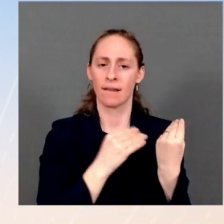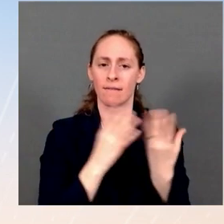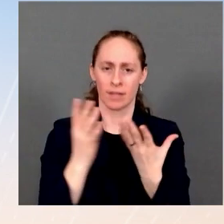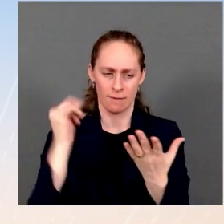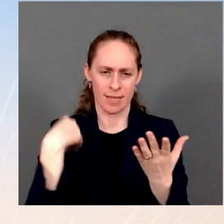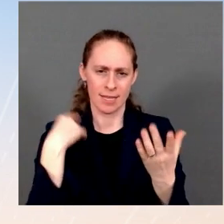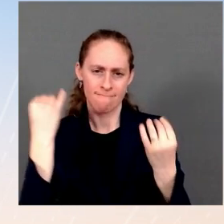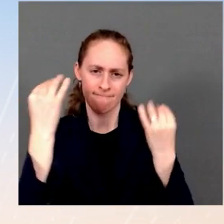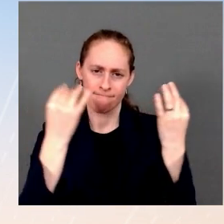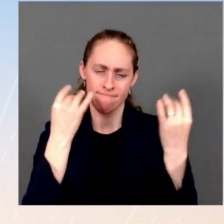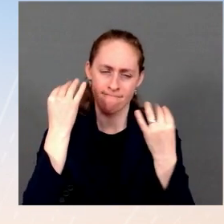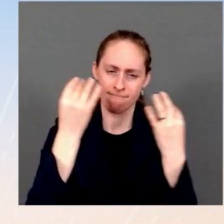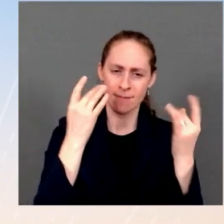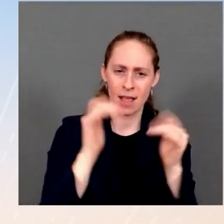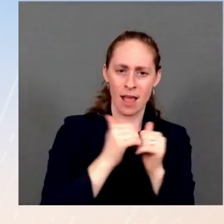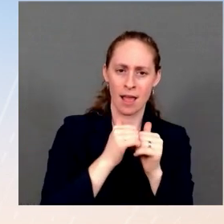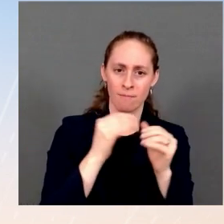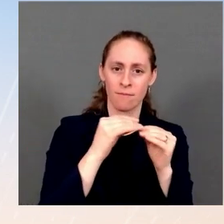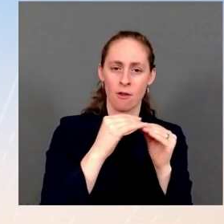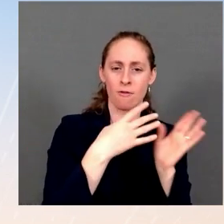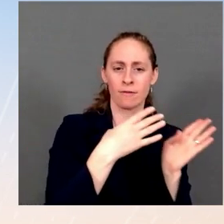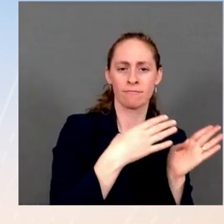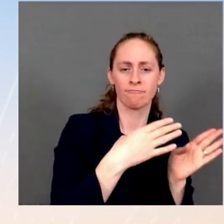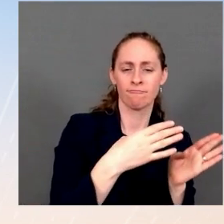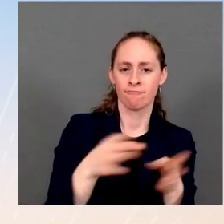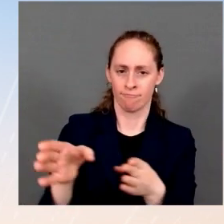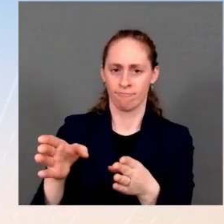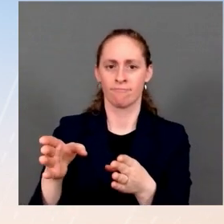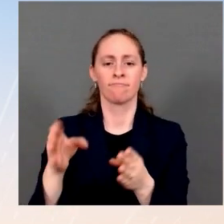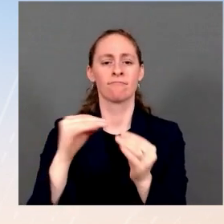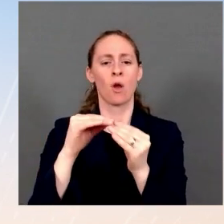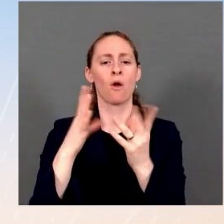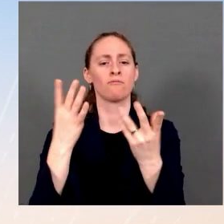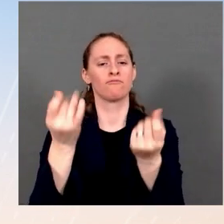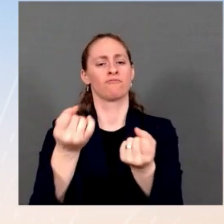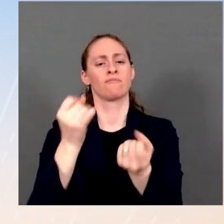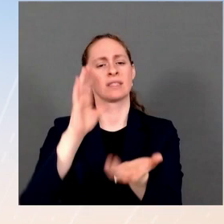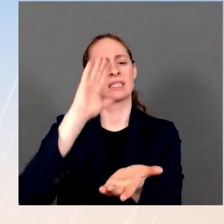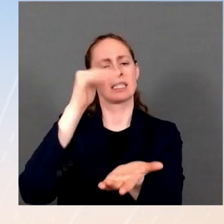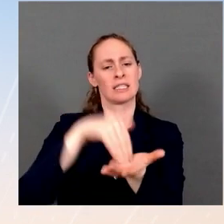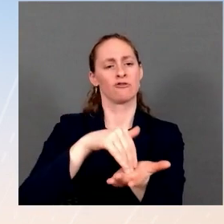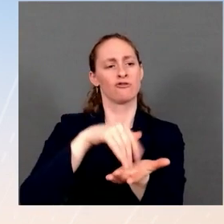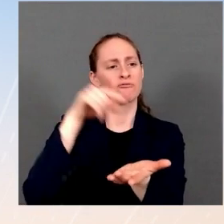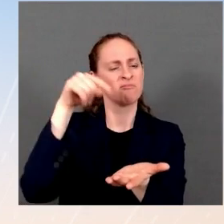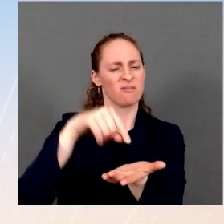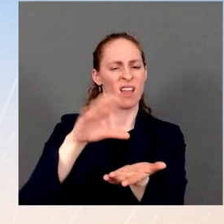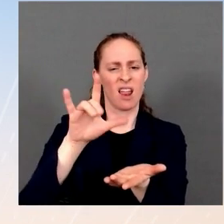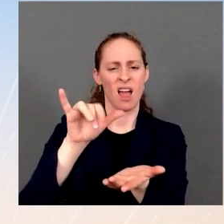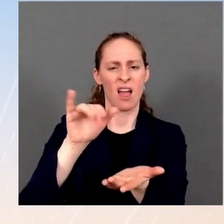That was in the Bipartisan Infrastructure Law and brought together Democrats and Republicans in both chambers in the House to pass something historic.